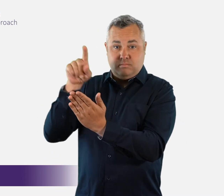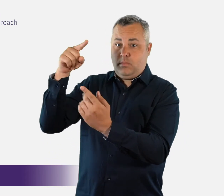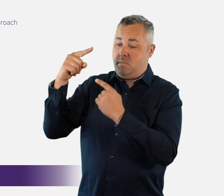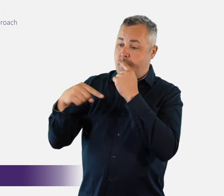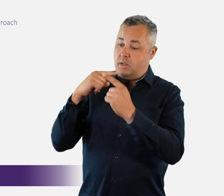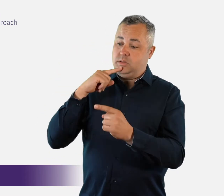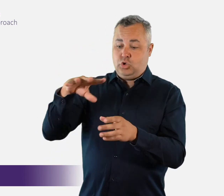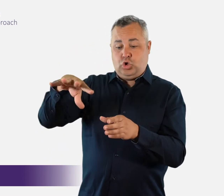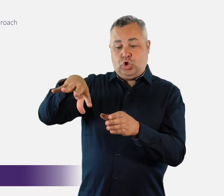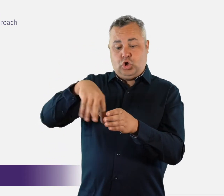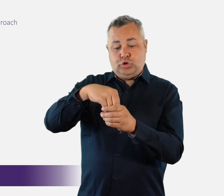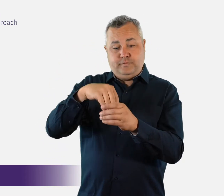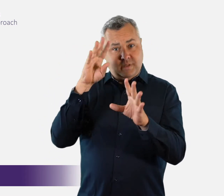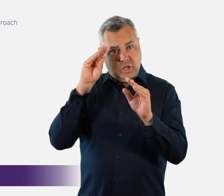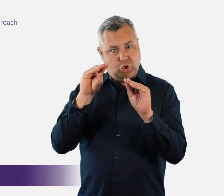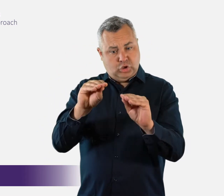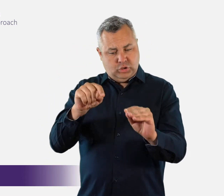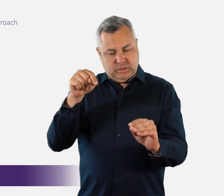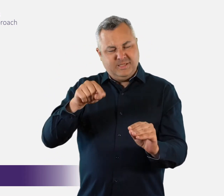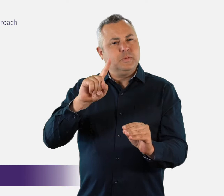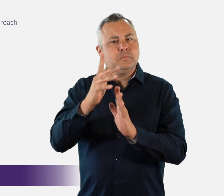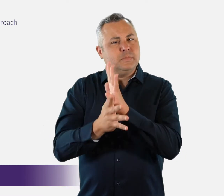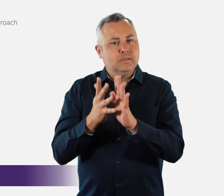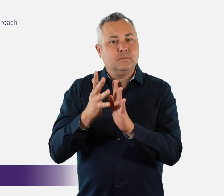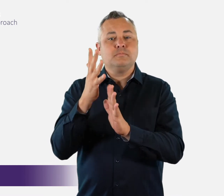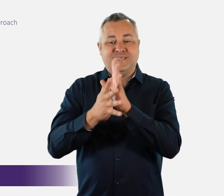The CRPD Committee has explained that inclusive education involves: